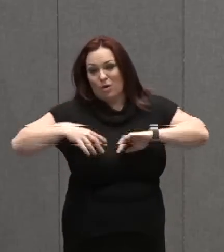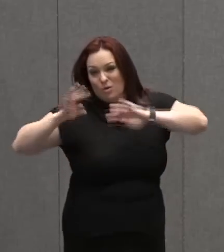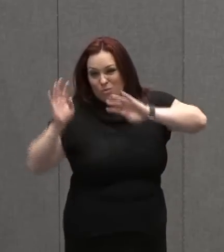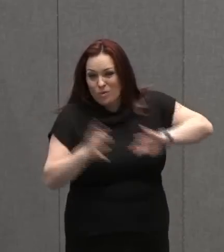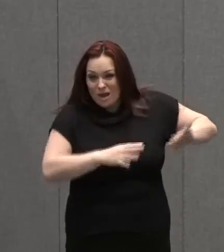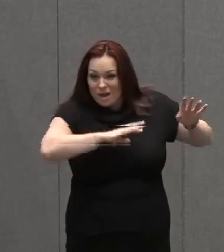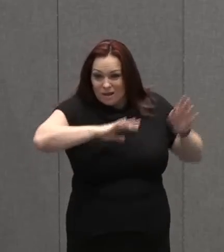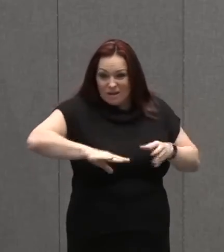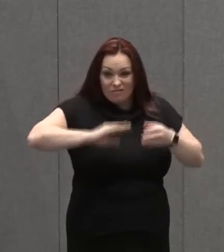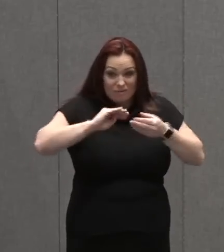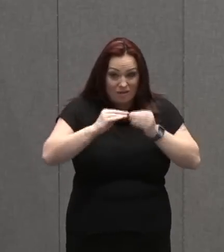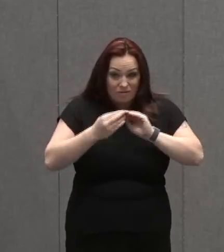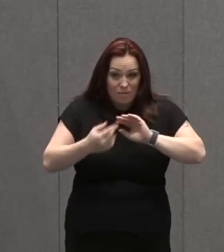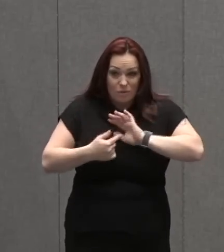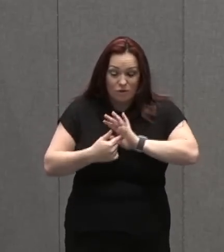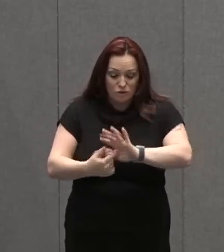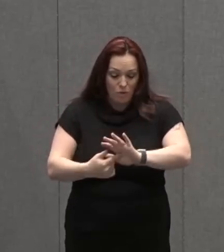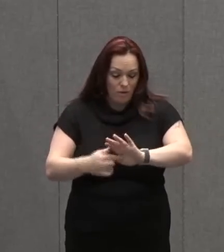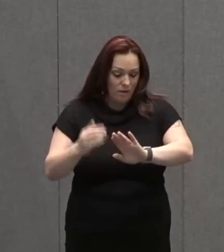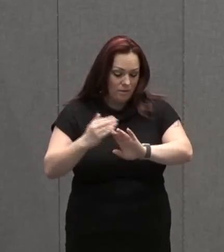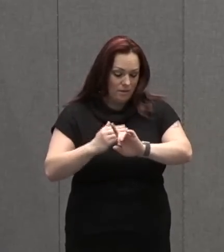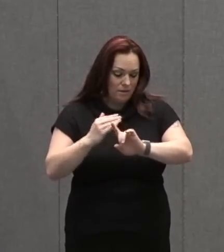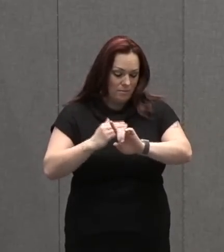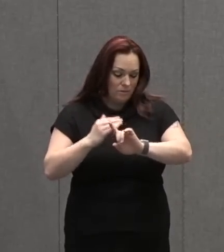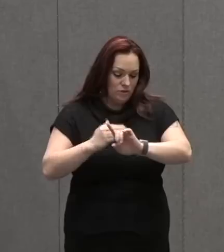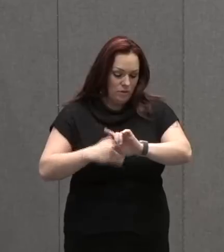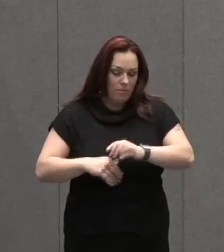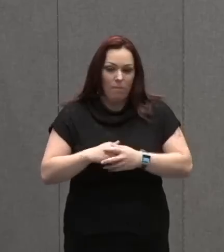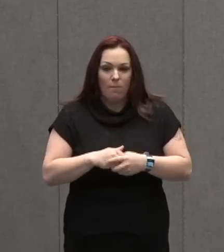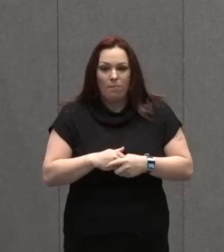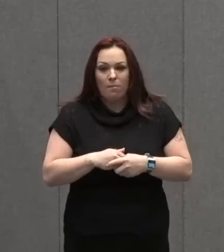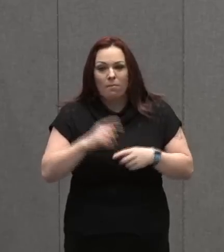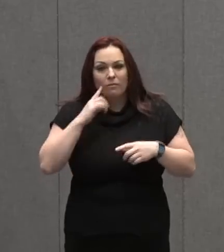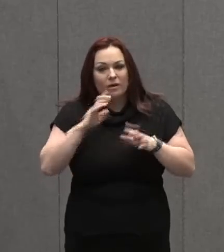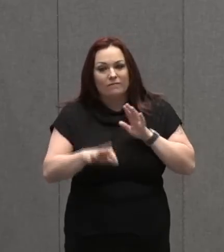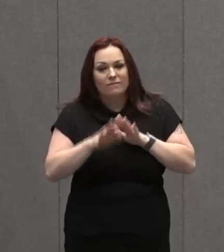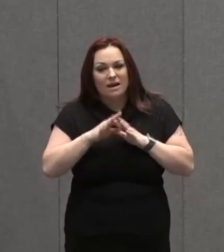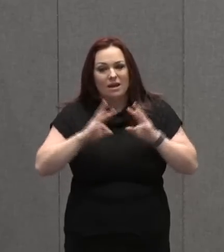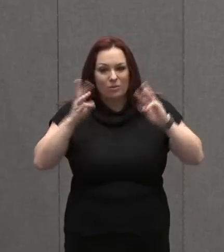and they have numbers showing what the temperature would be and we find out what the weather is